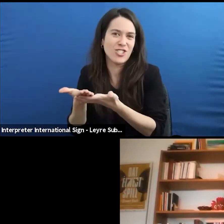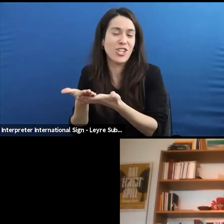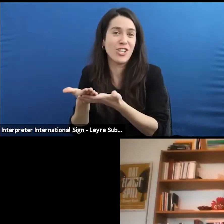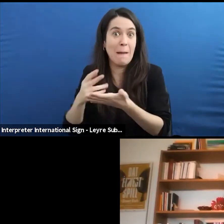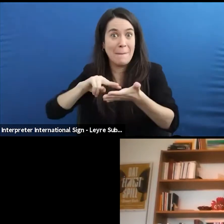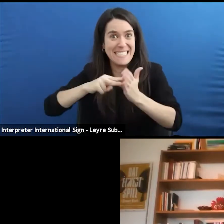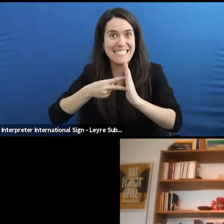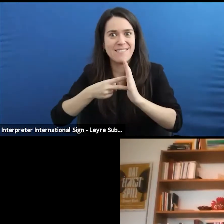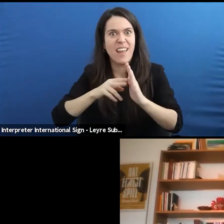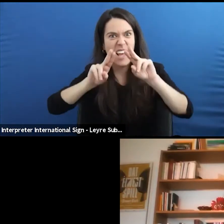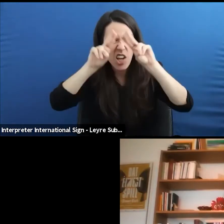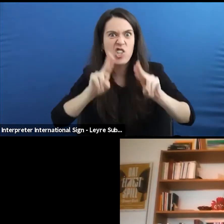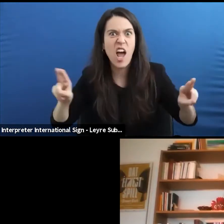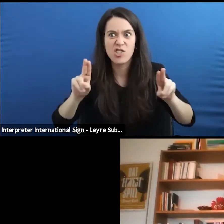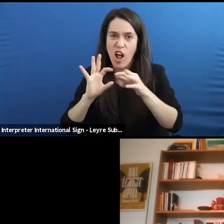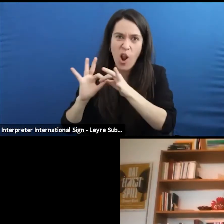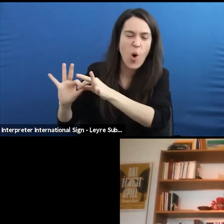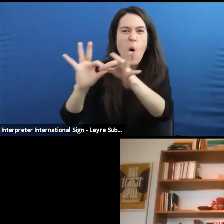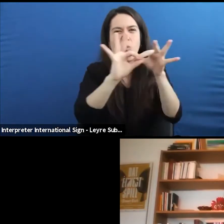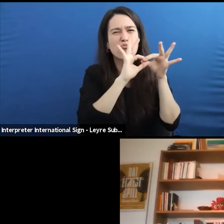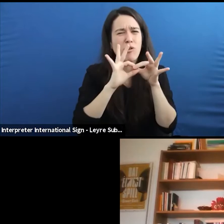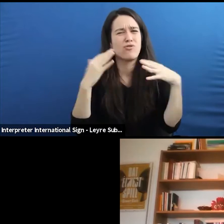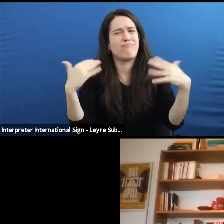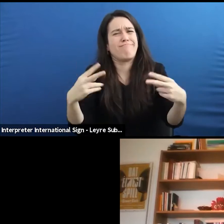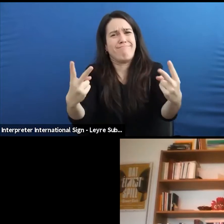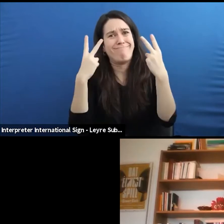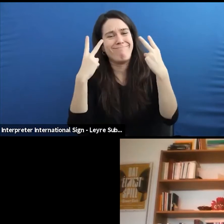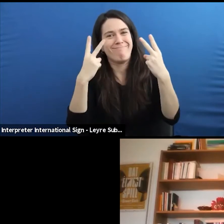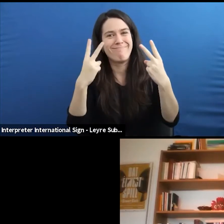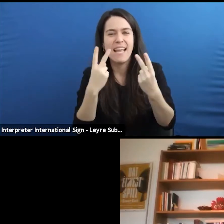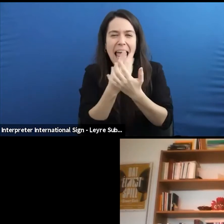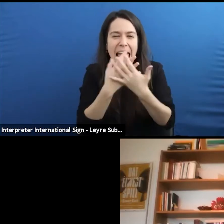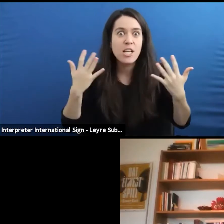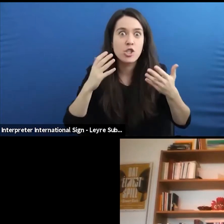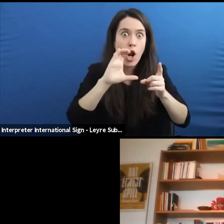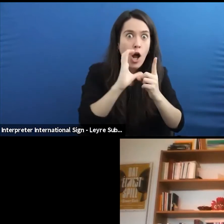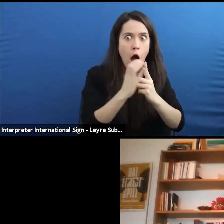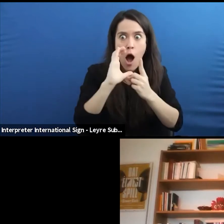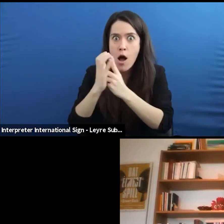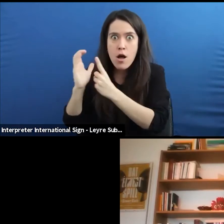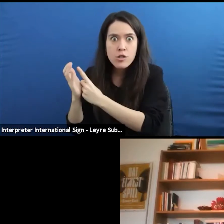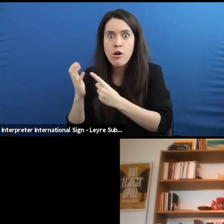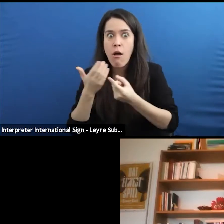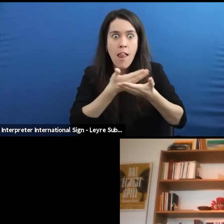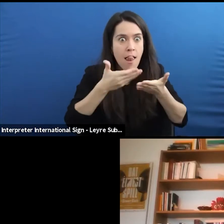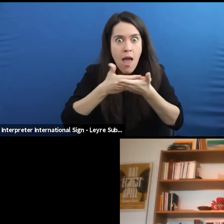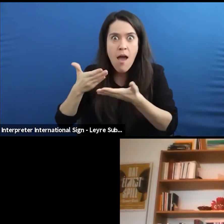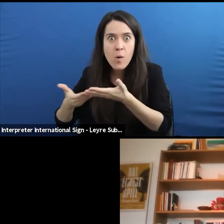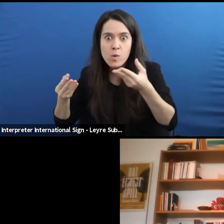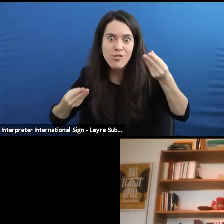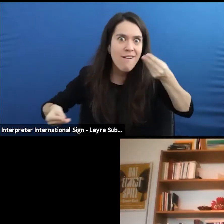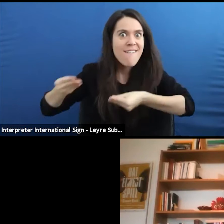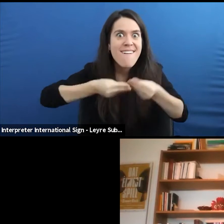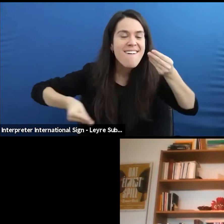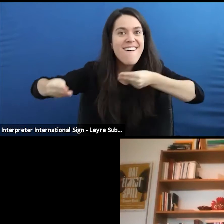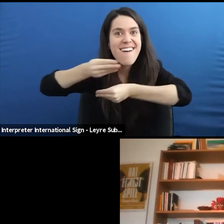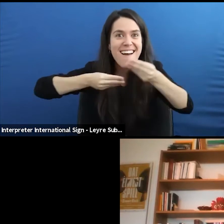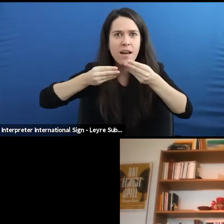collaboration means intercultural and plurilingual exchanges andto be ready to learn from the others.